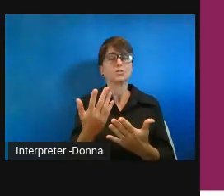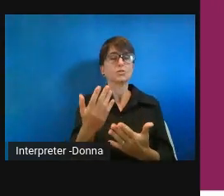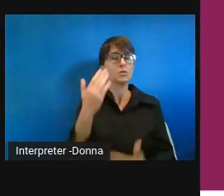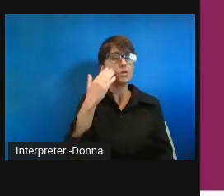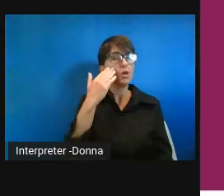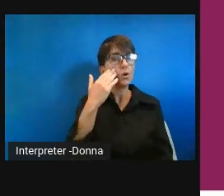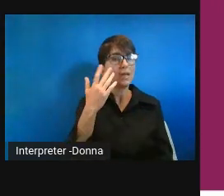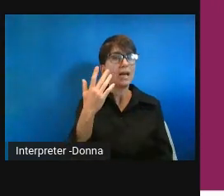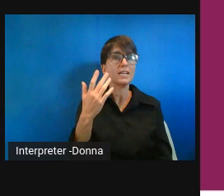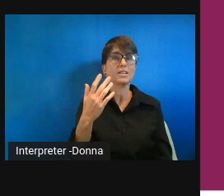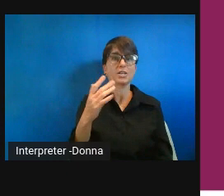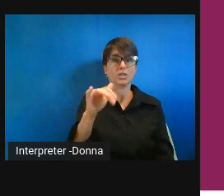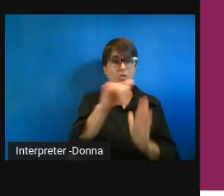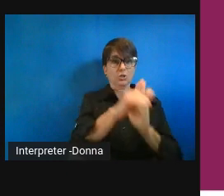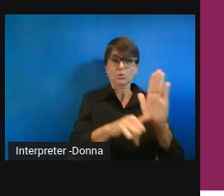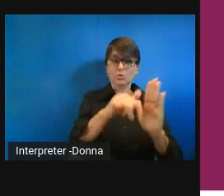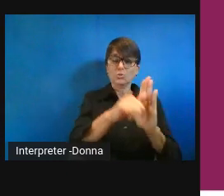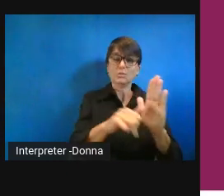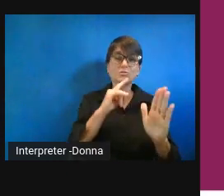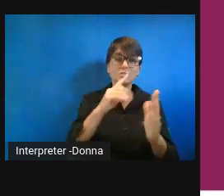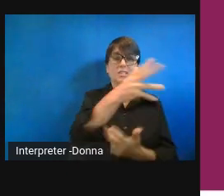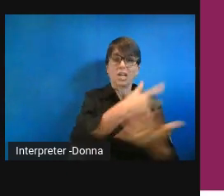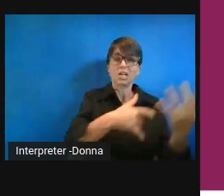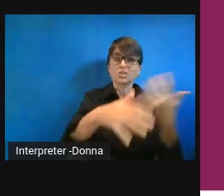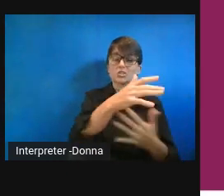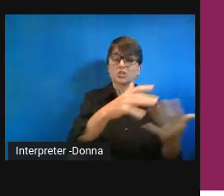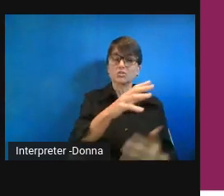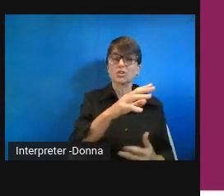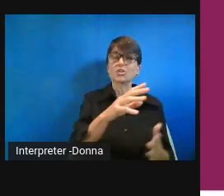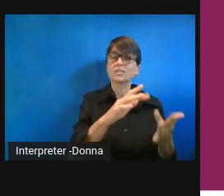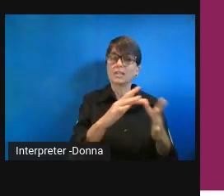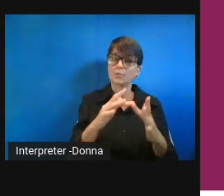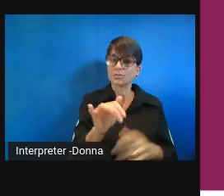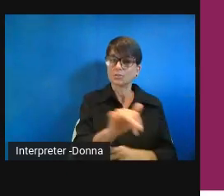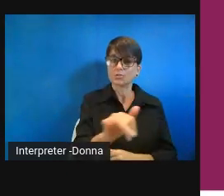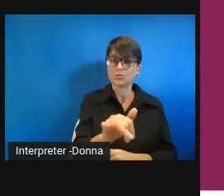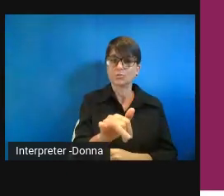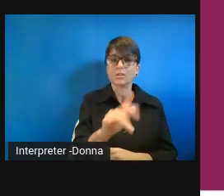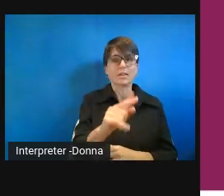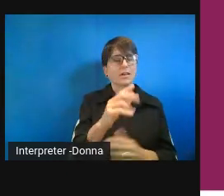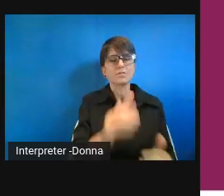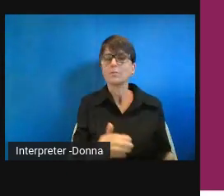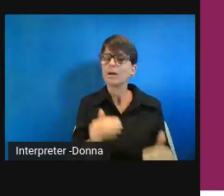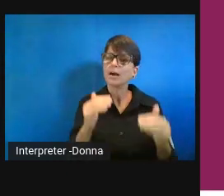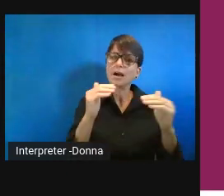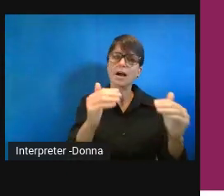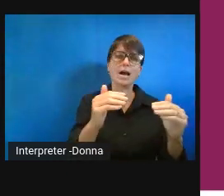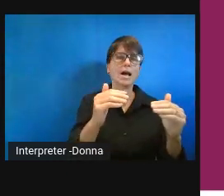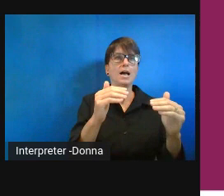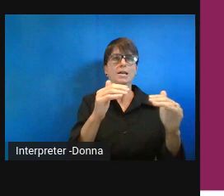with a huge and diverse audience that have very high standards and very little patience.